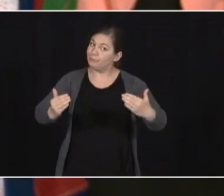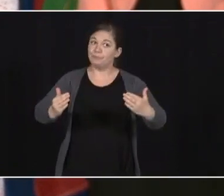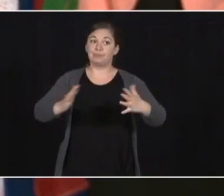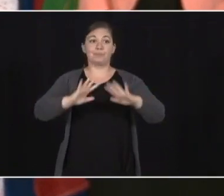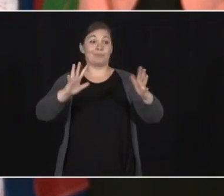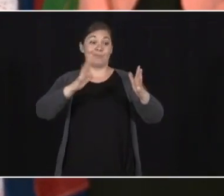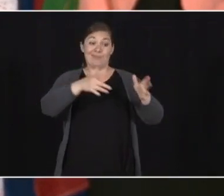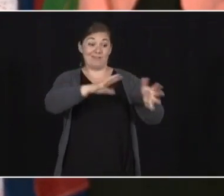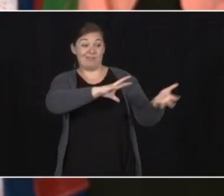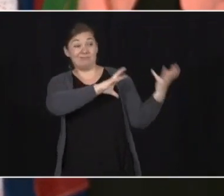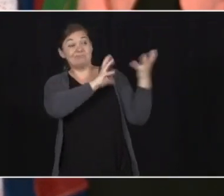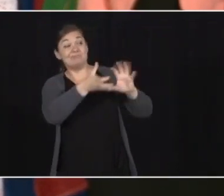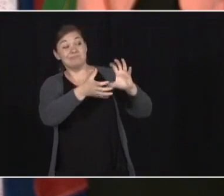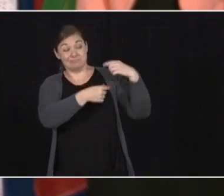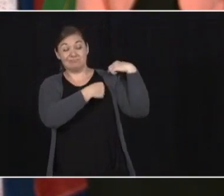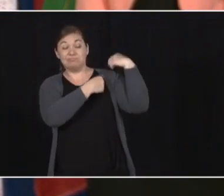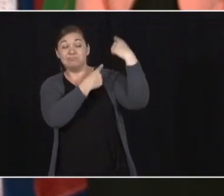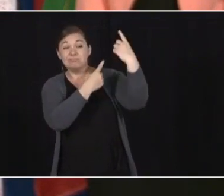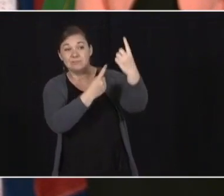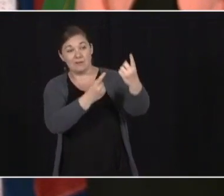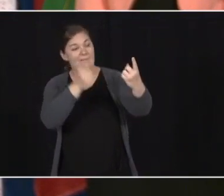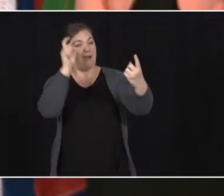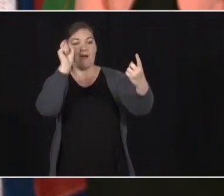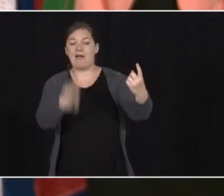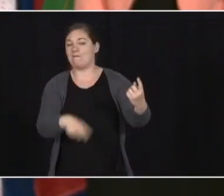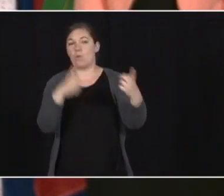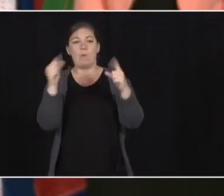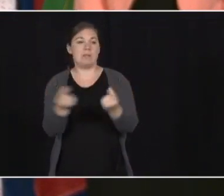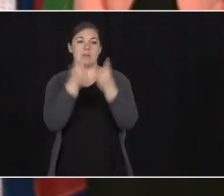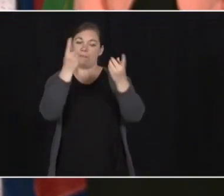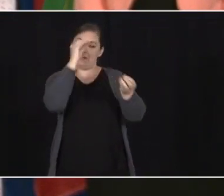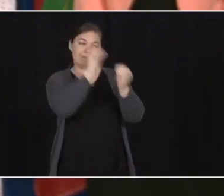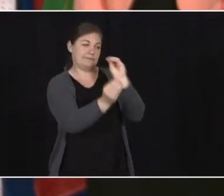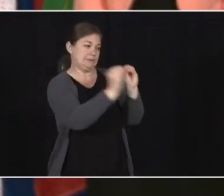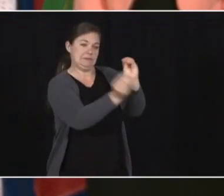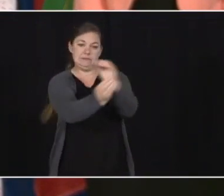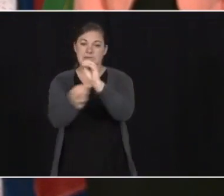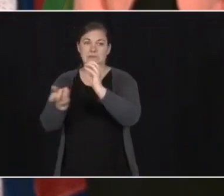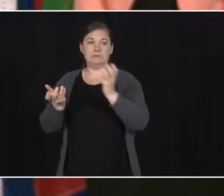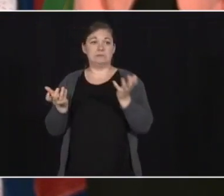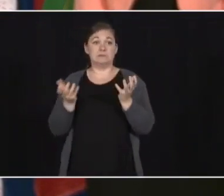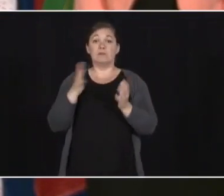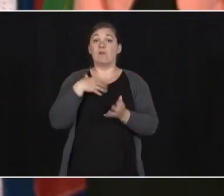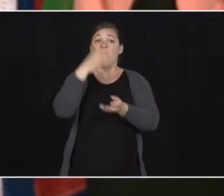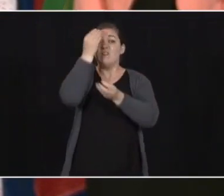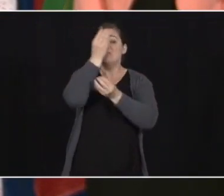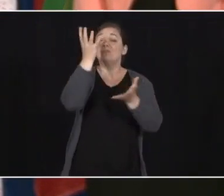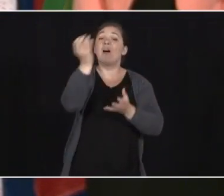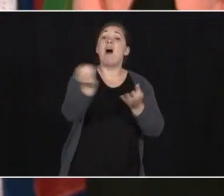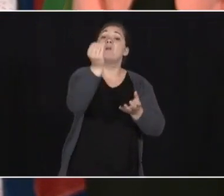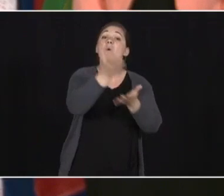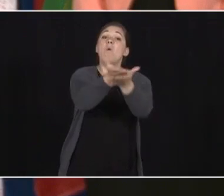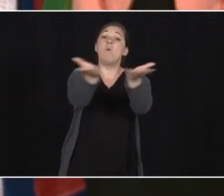My job is to take a broken system that has been broken for decades. I'm going to move it heaven and earth to make sure